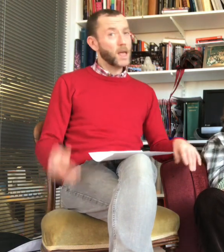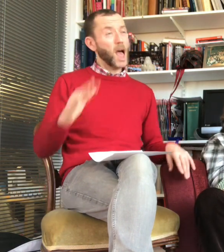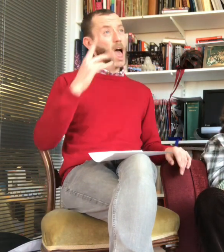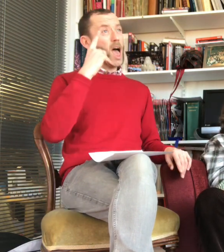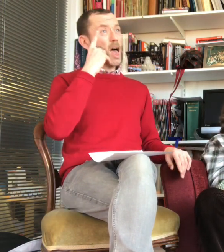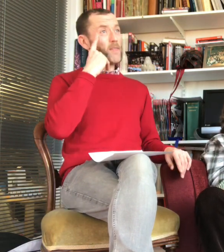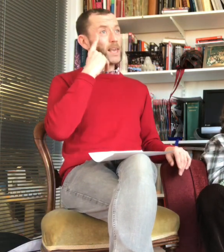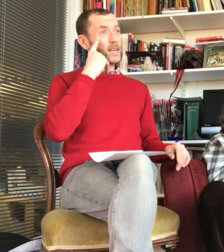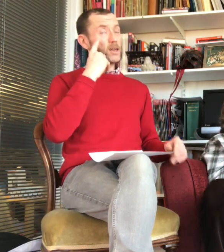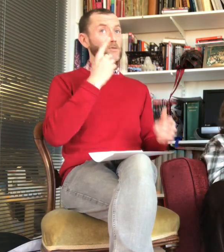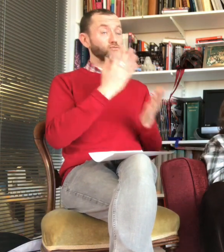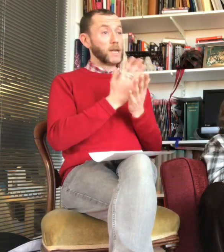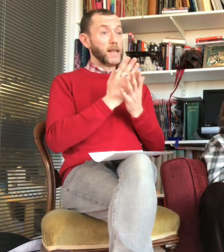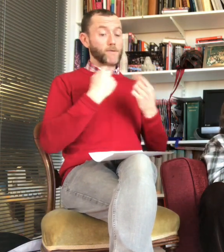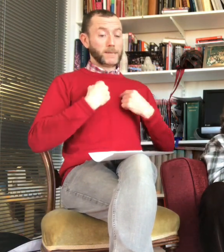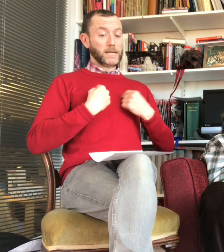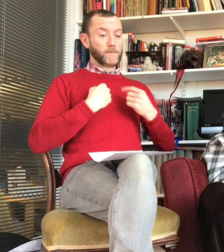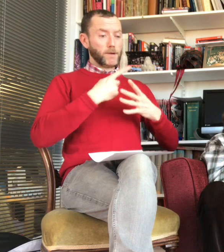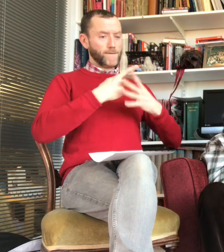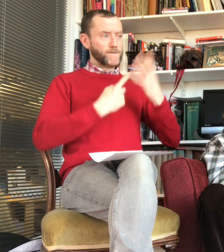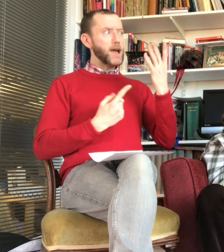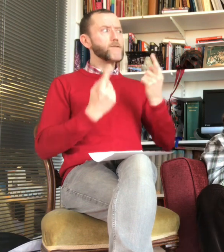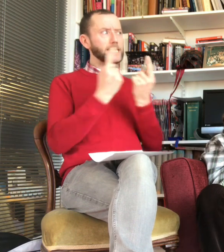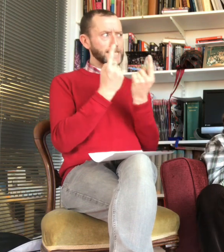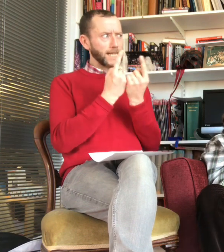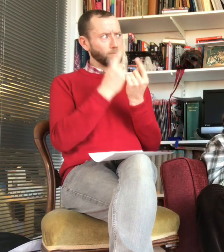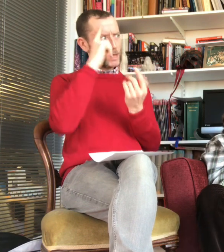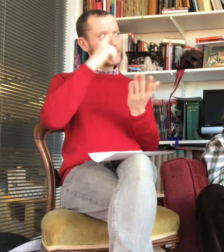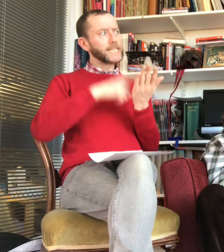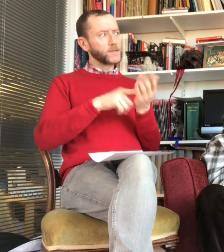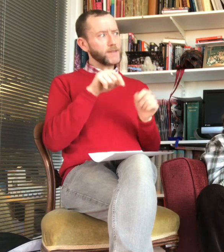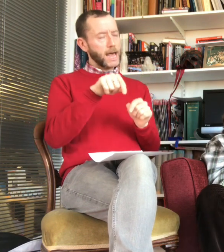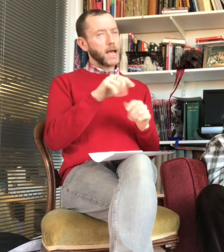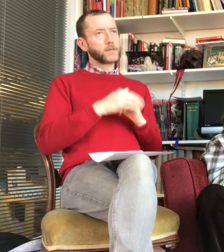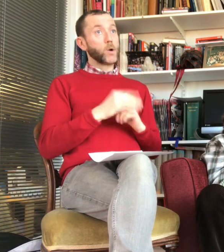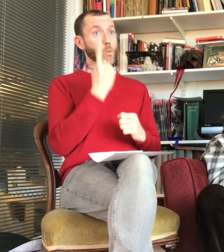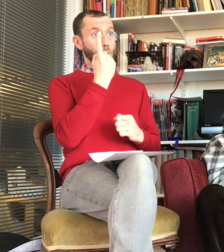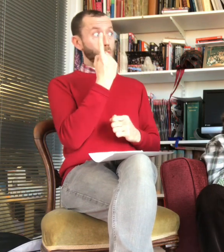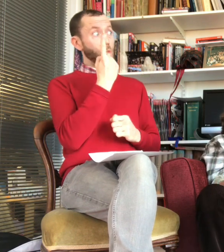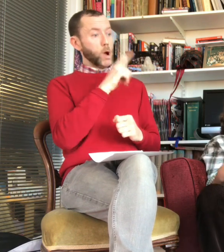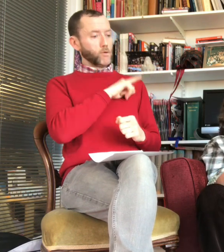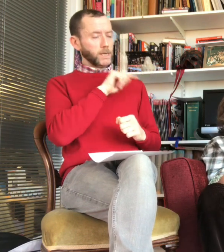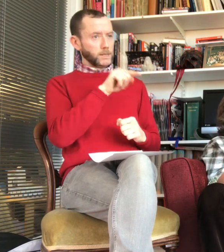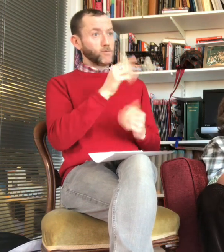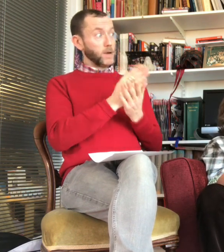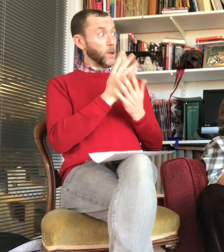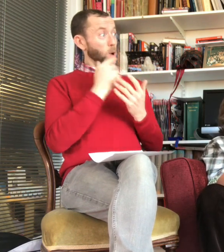I think there were a number of things. One of which was looking at the play itself and the